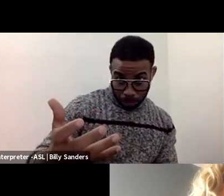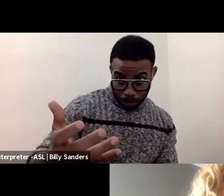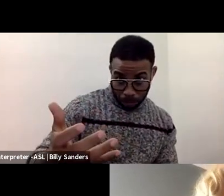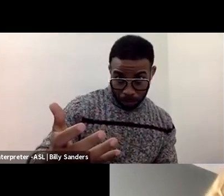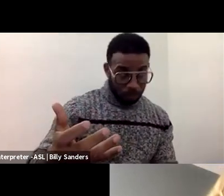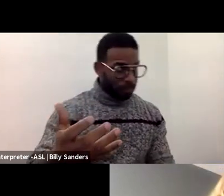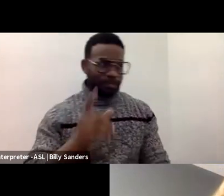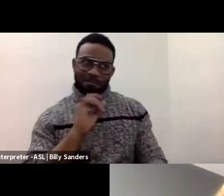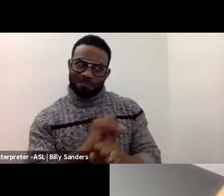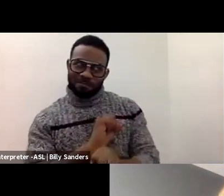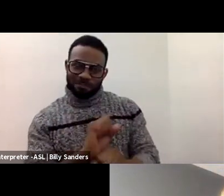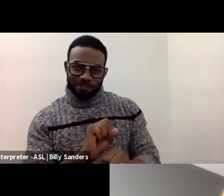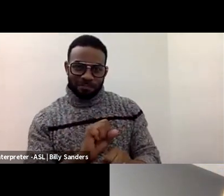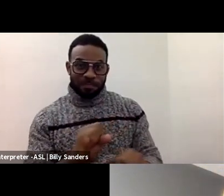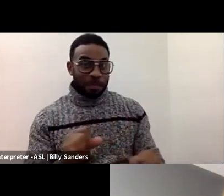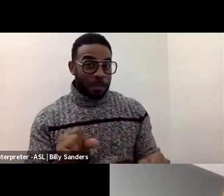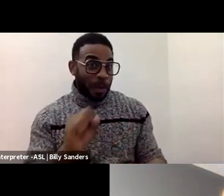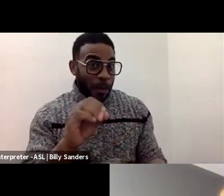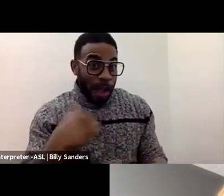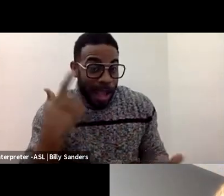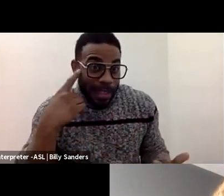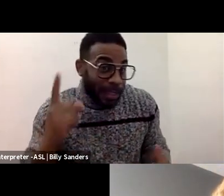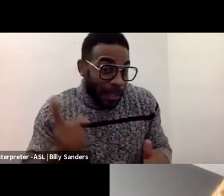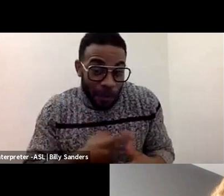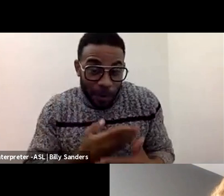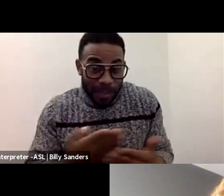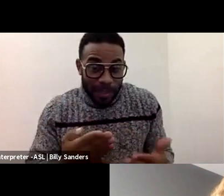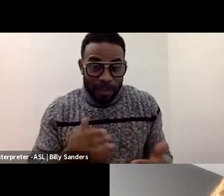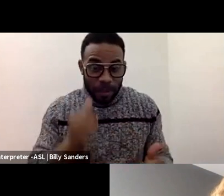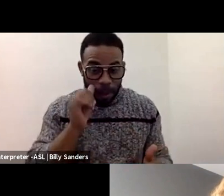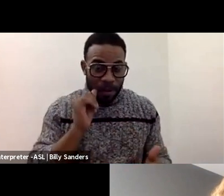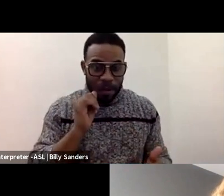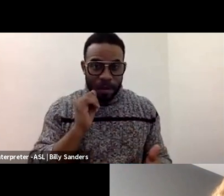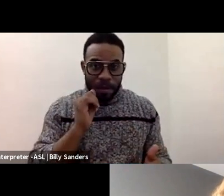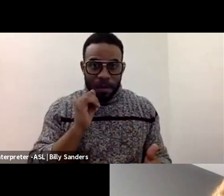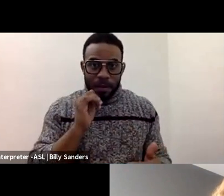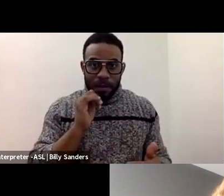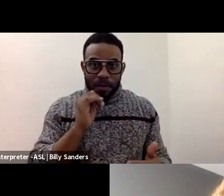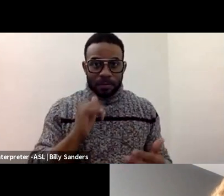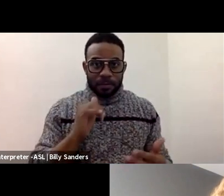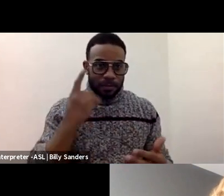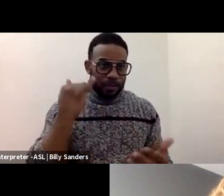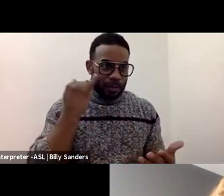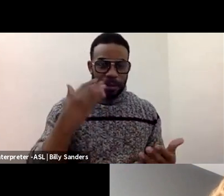Absolutely. So I think the first thing that influenced my choice and